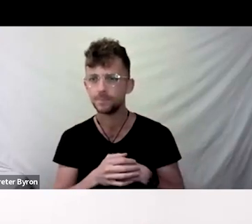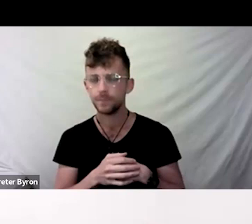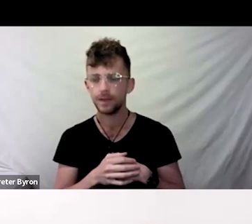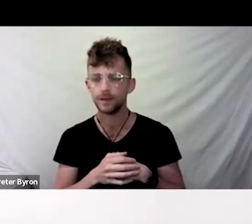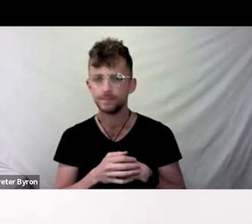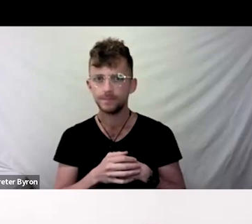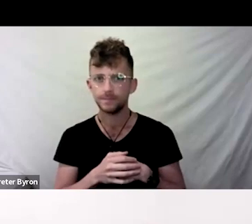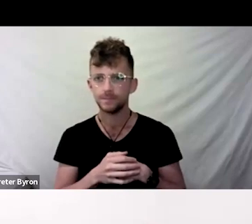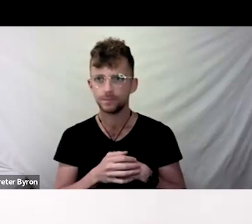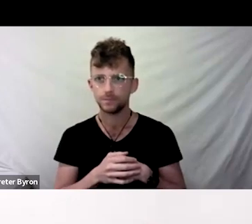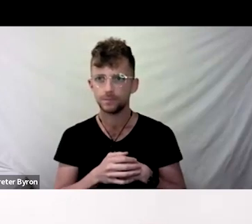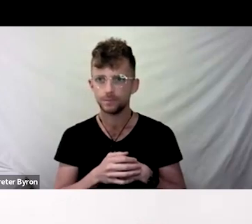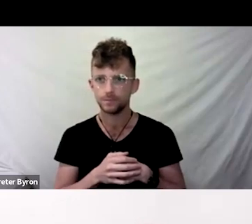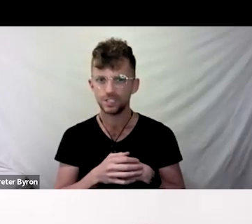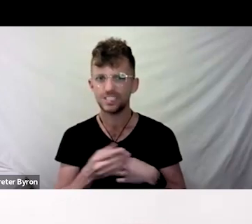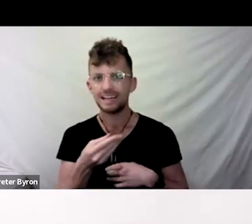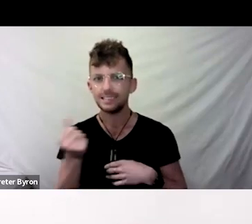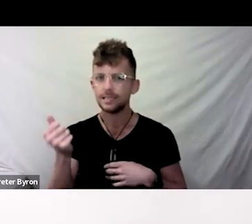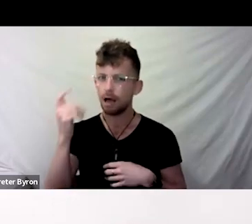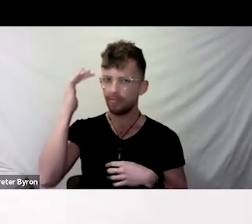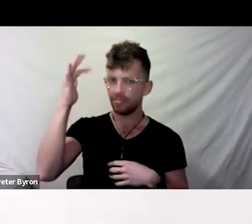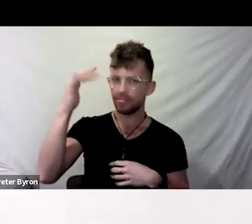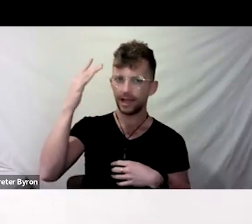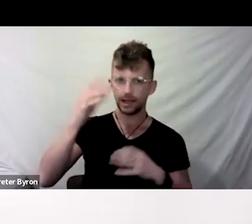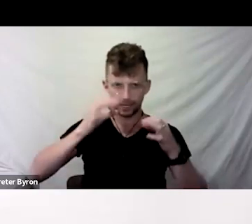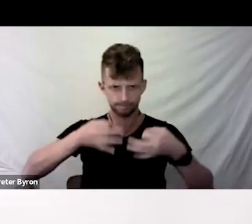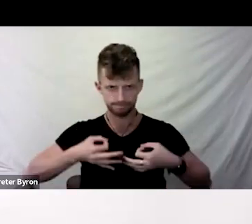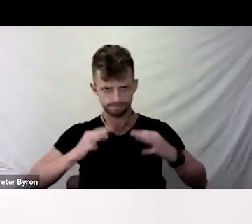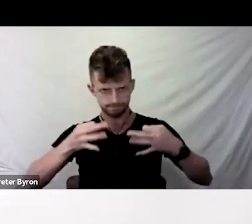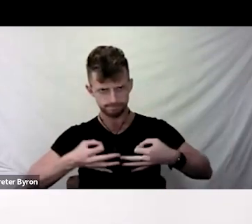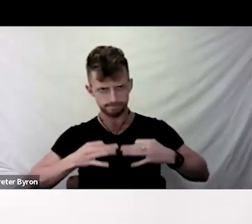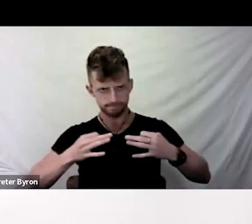And so in general it’s likely that if the disabled person is traveling,